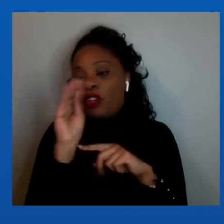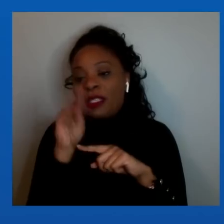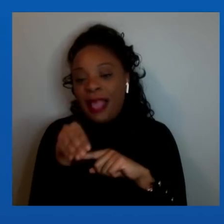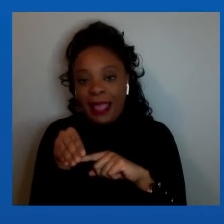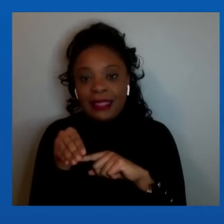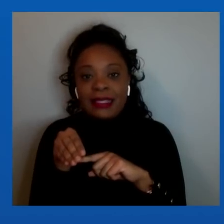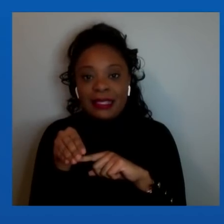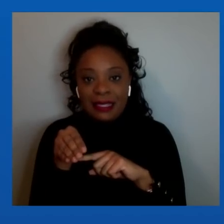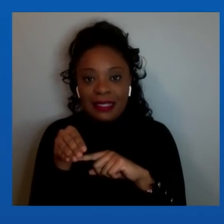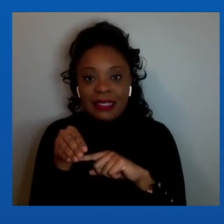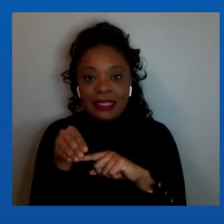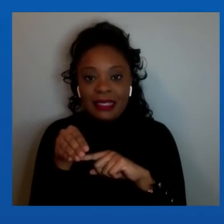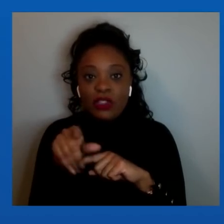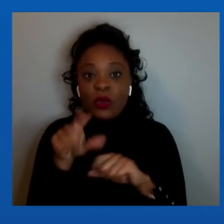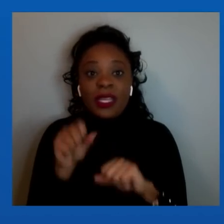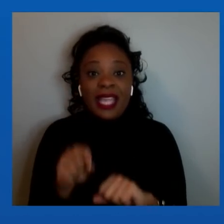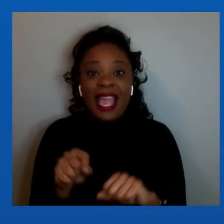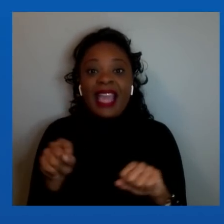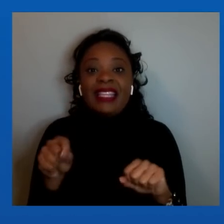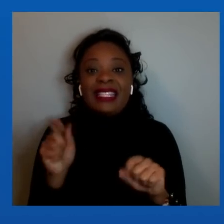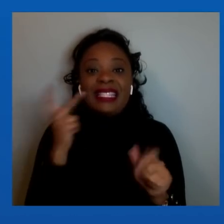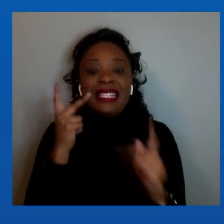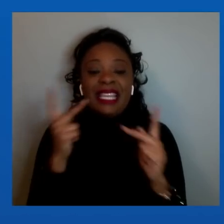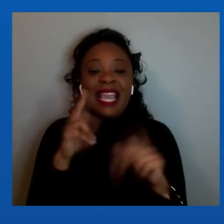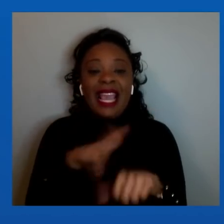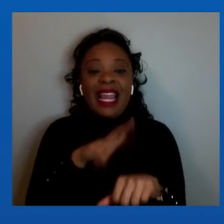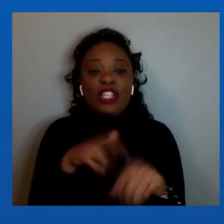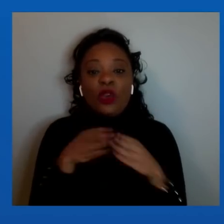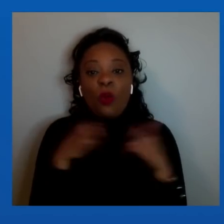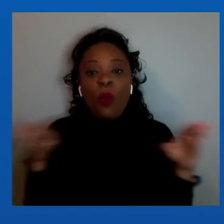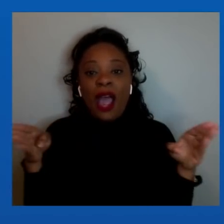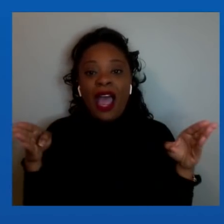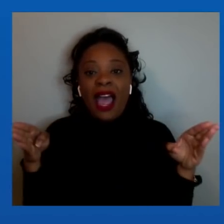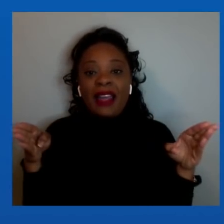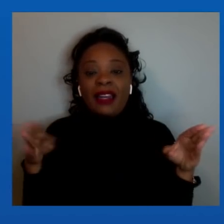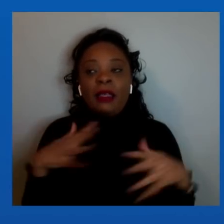You could even see a nationwide sigh of relief in the data.